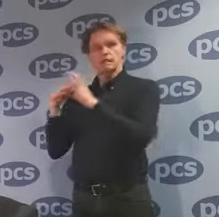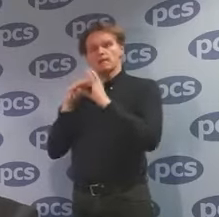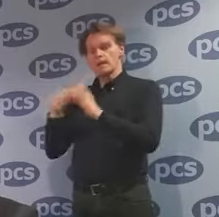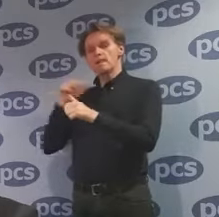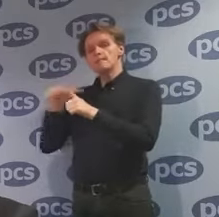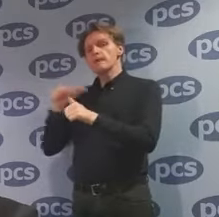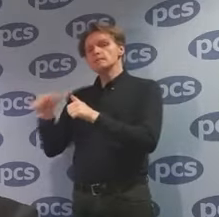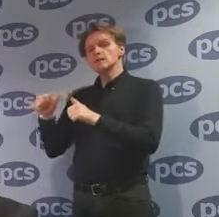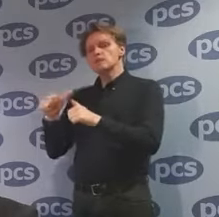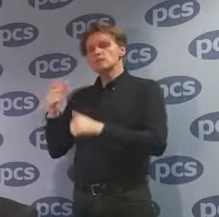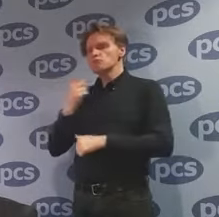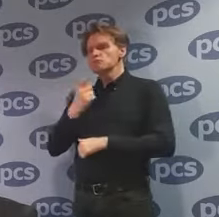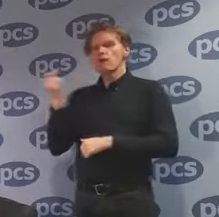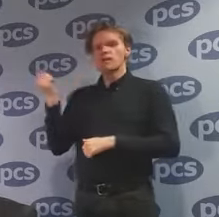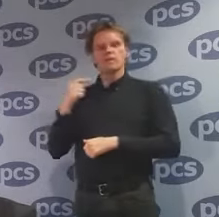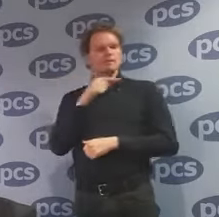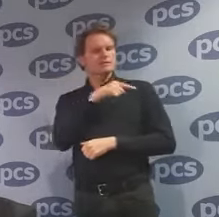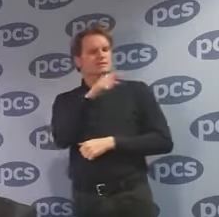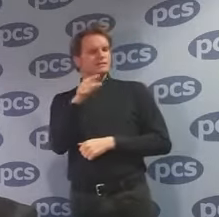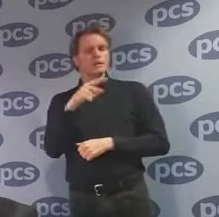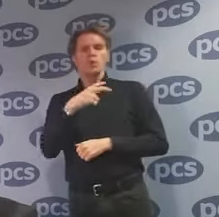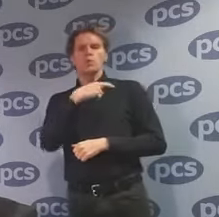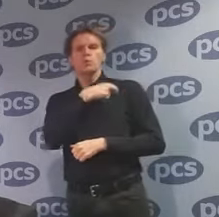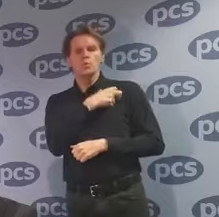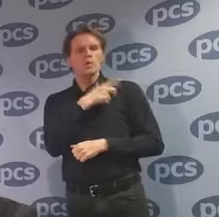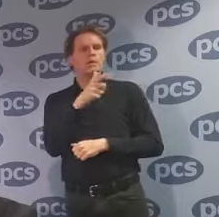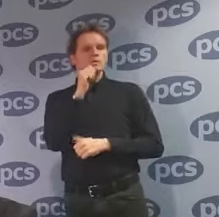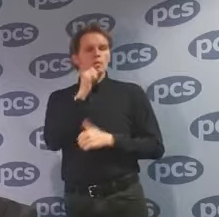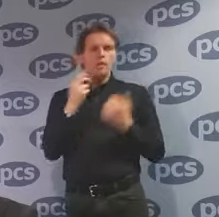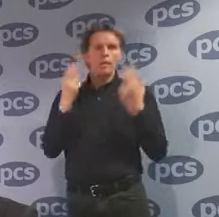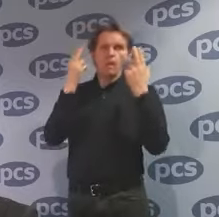table with unions who've already indicated that they are trying to